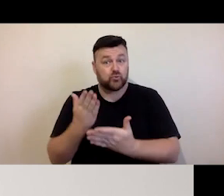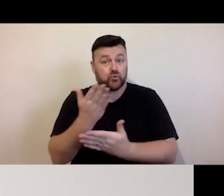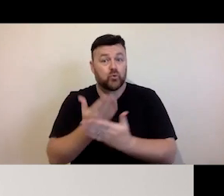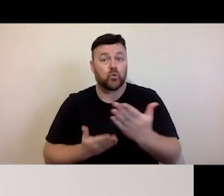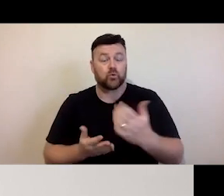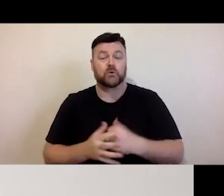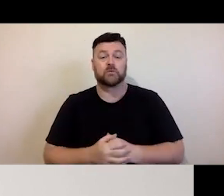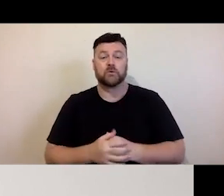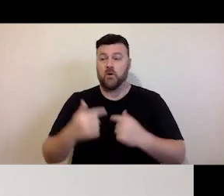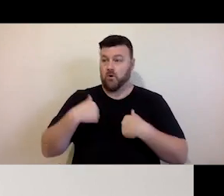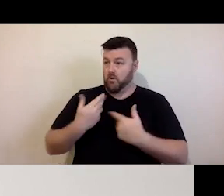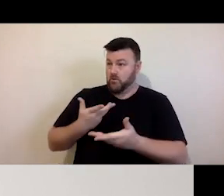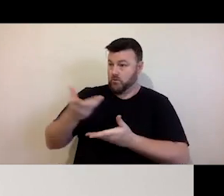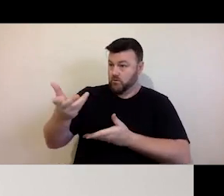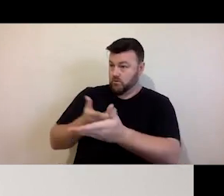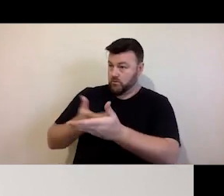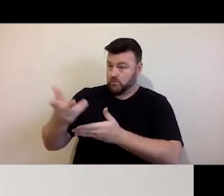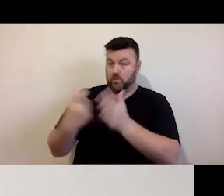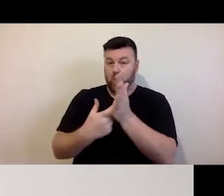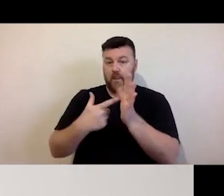In my exchange with a rabbi in Melbourne, we were